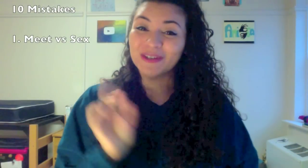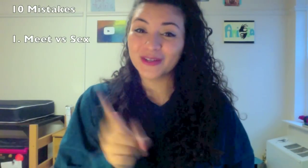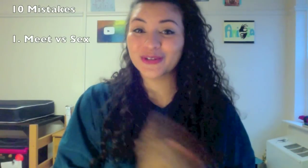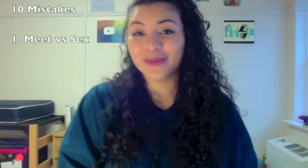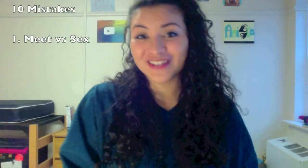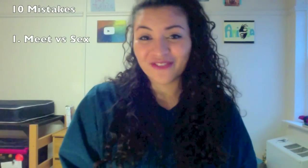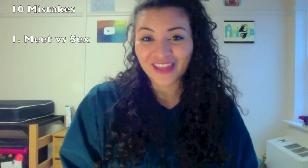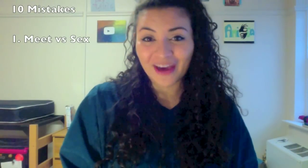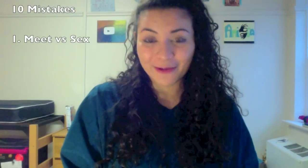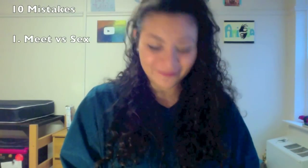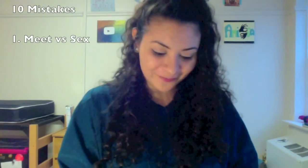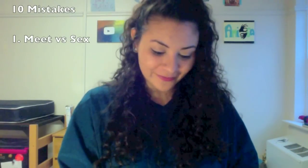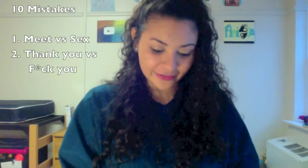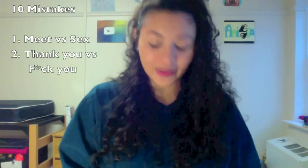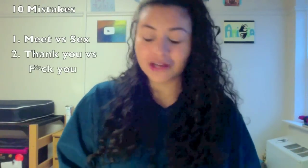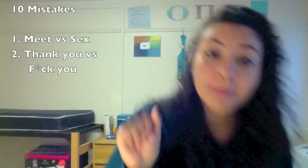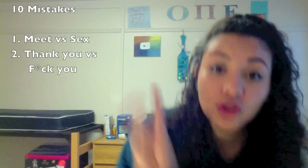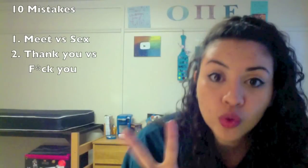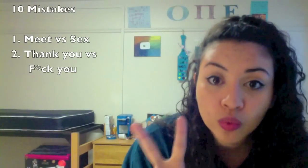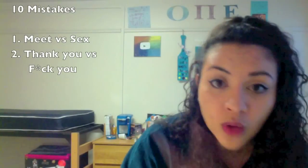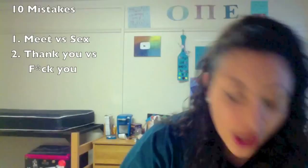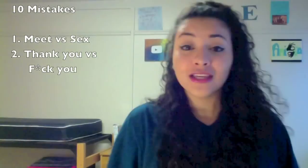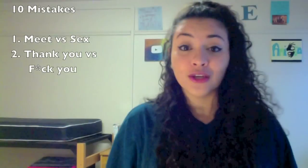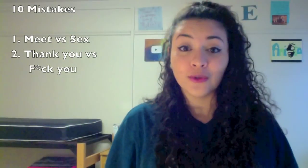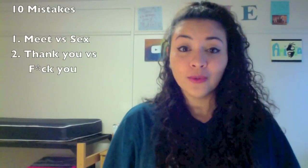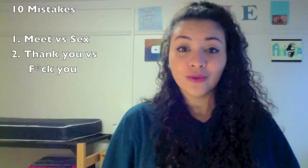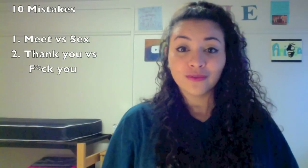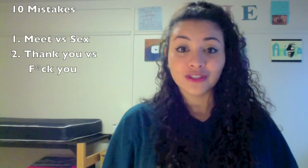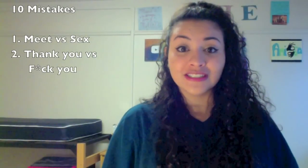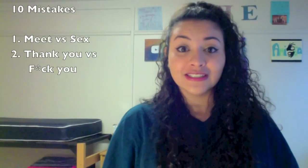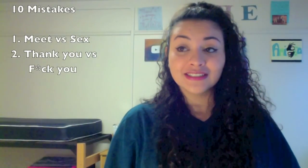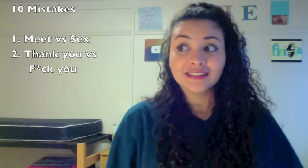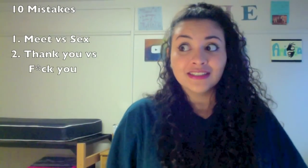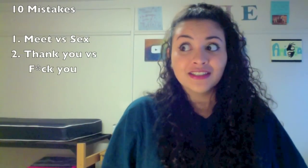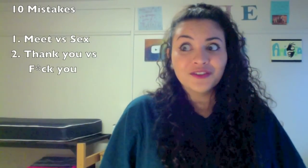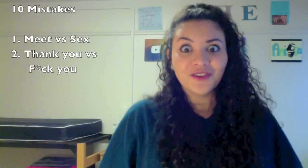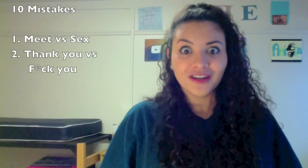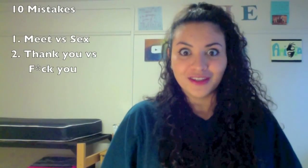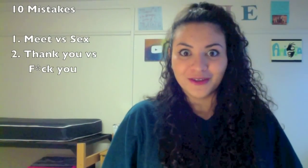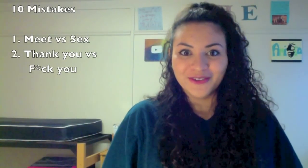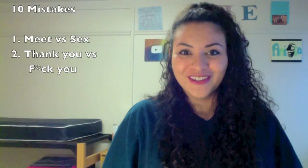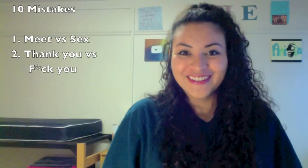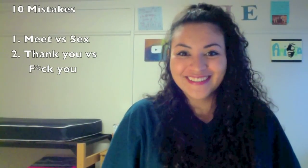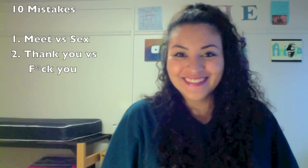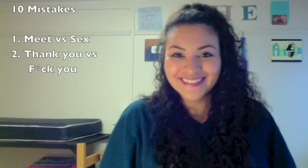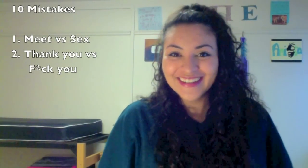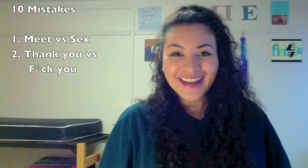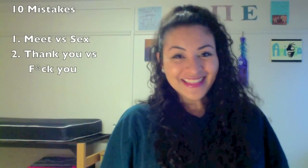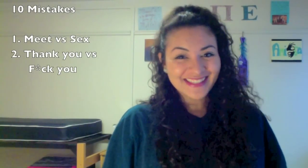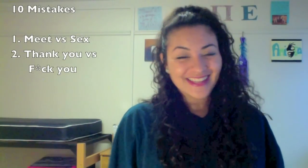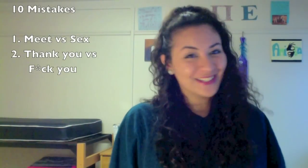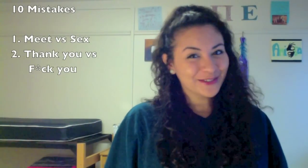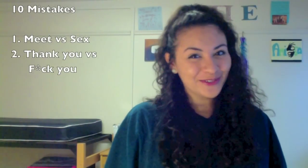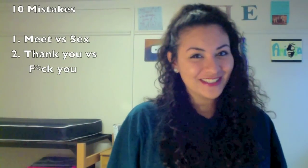things. So make sure you watch out for that one. Number 2. Thank you vs. F*ck you. The